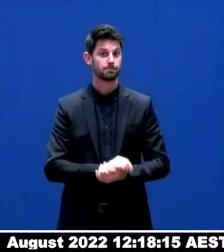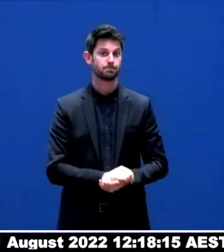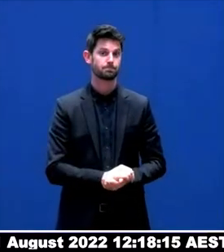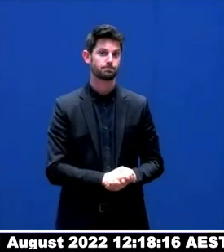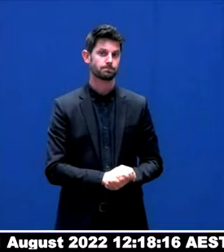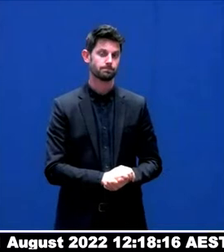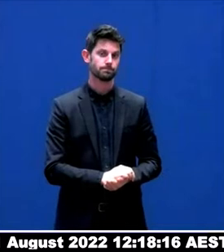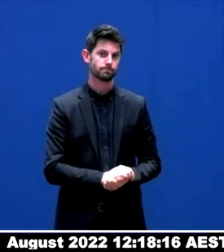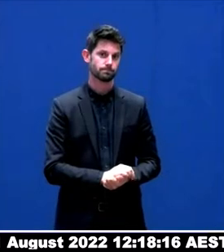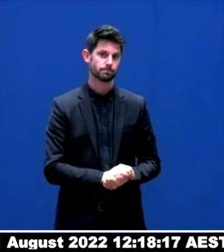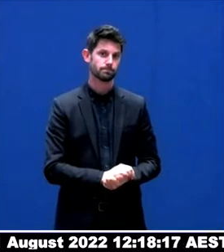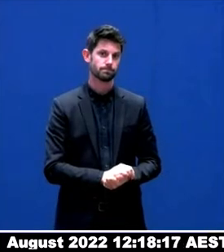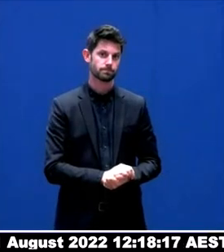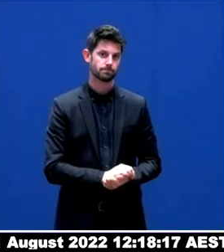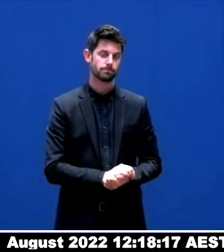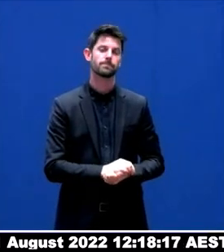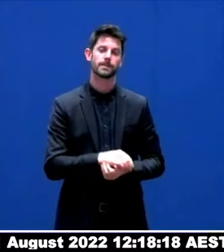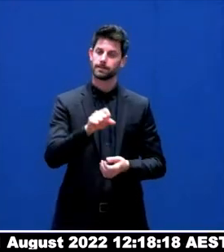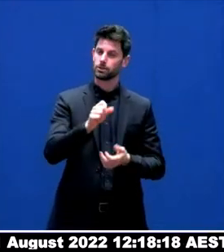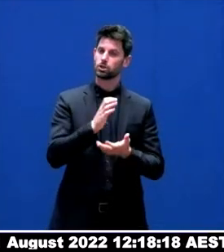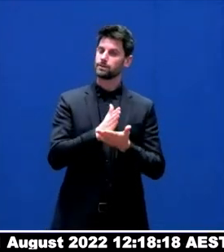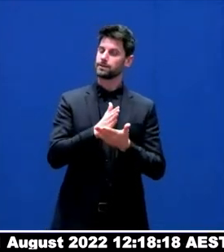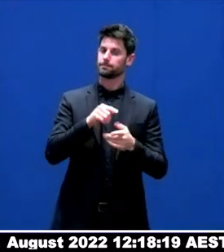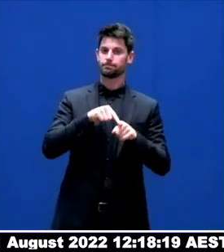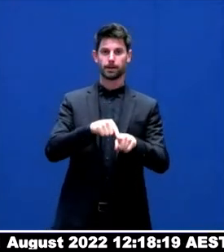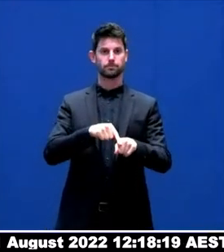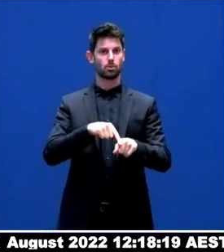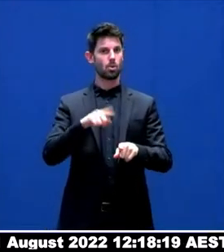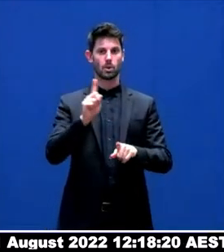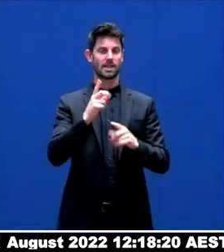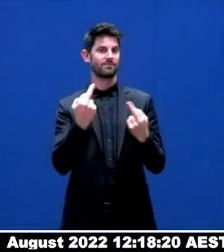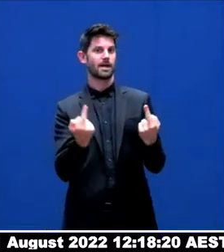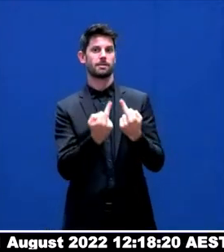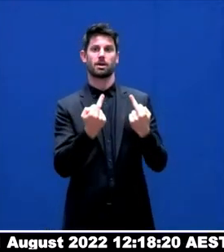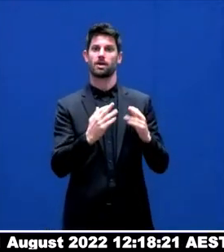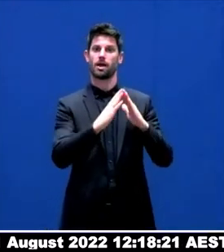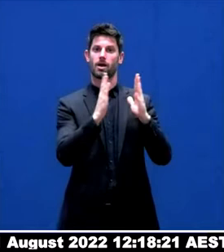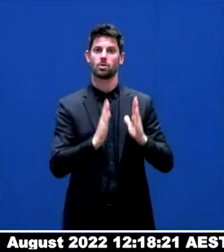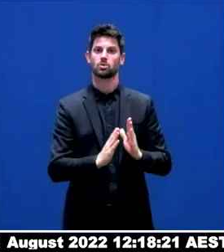So, again, it comes down to the availability of supply and the suitability.